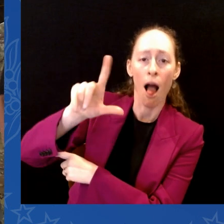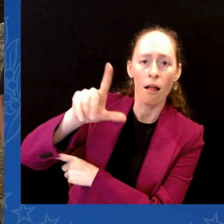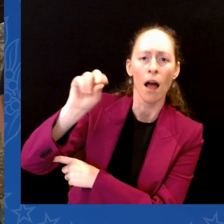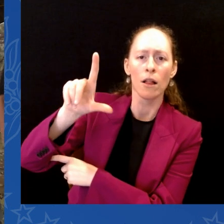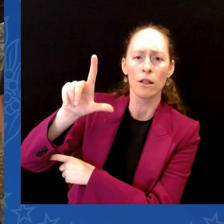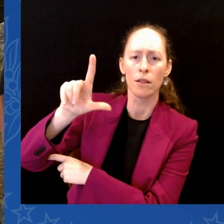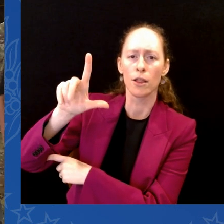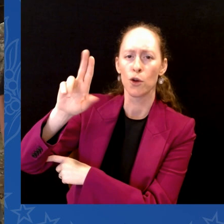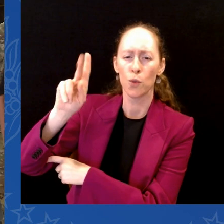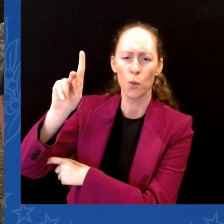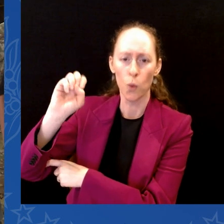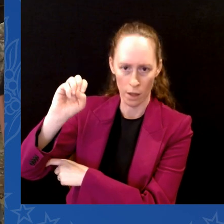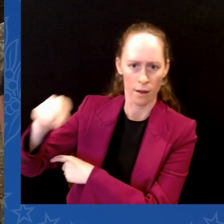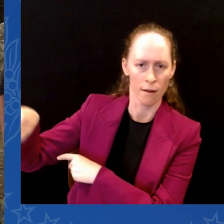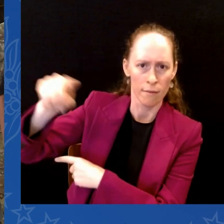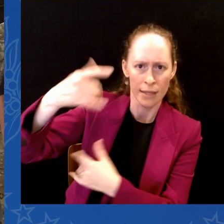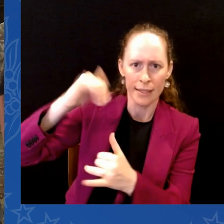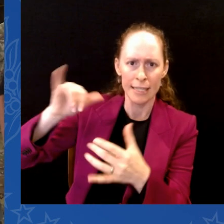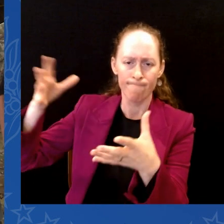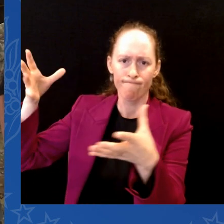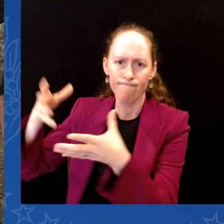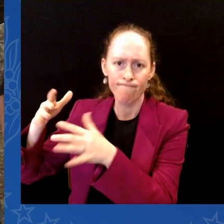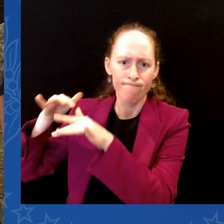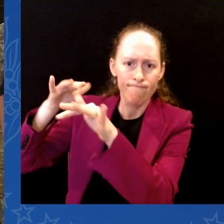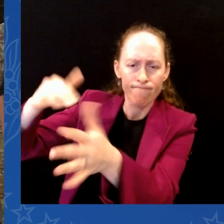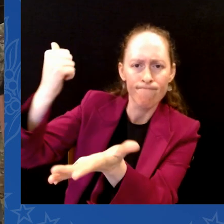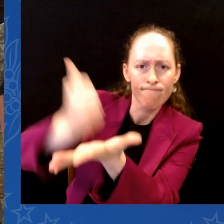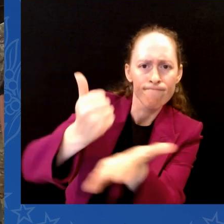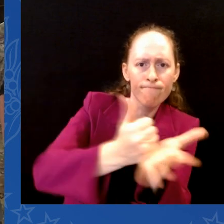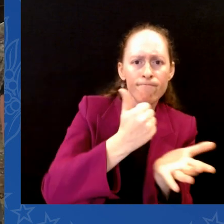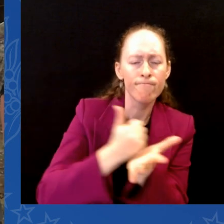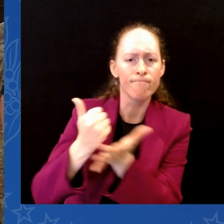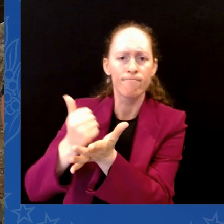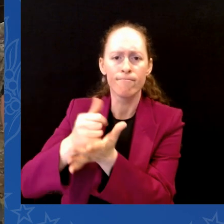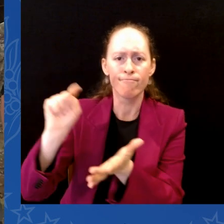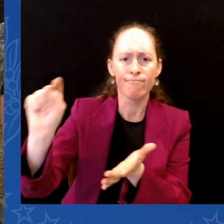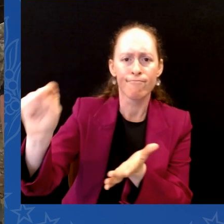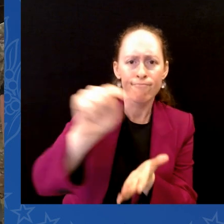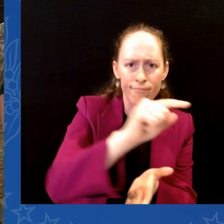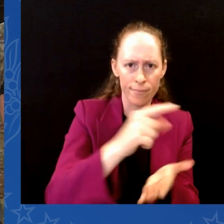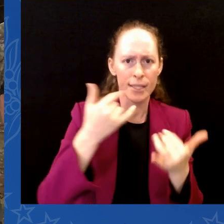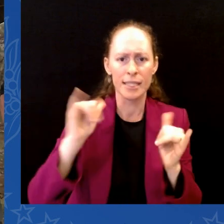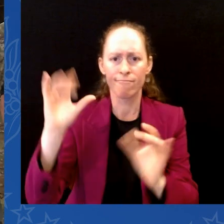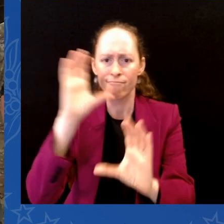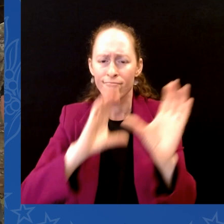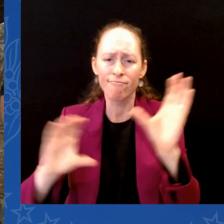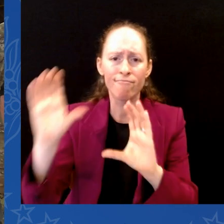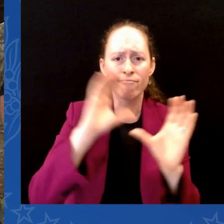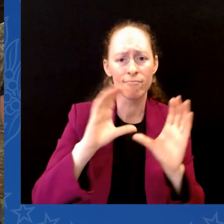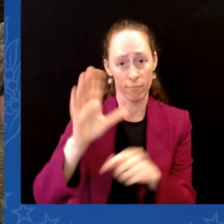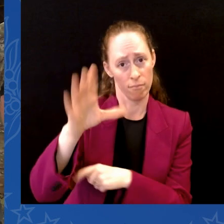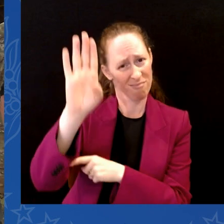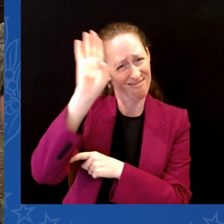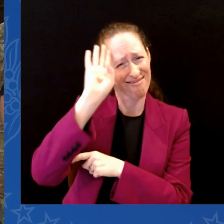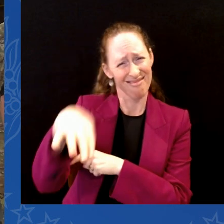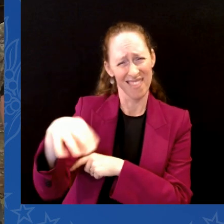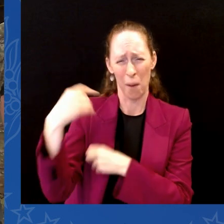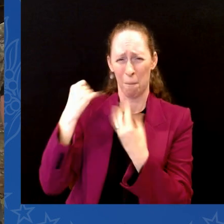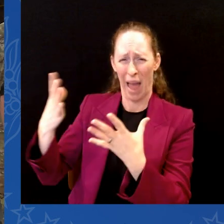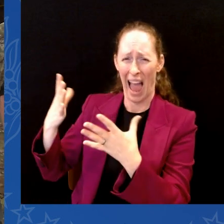to be the lineman capital of the world. We have thousands of linemen in places like Cape Coral working really hard to get that power back on.